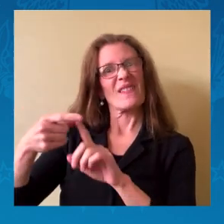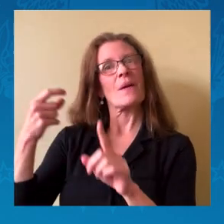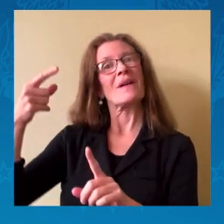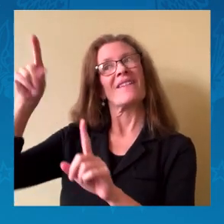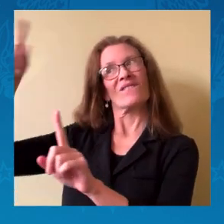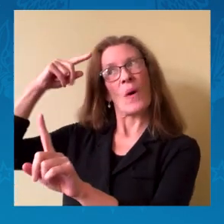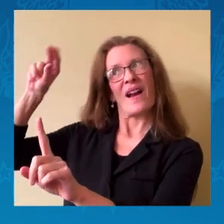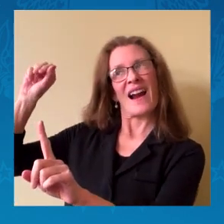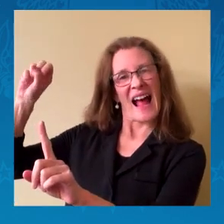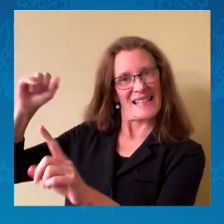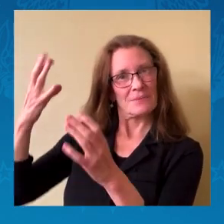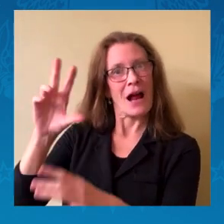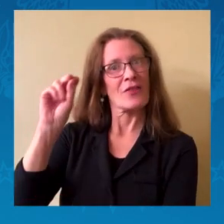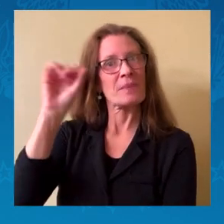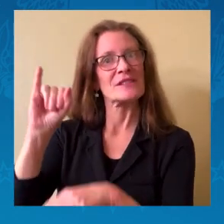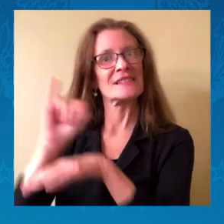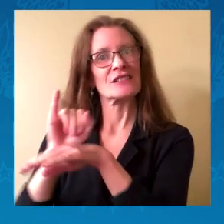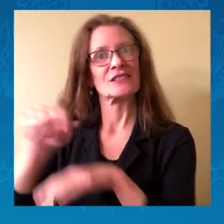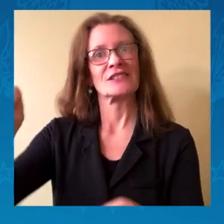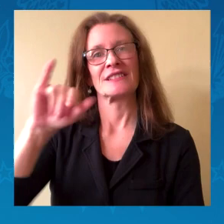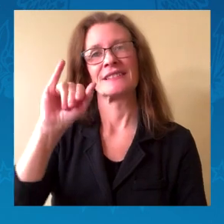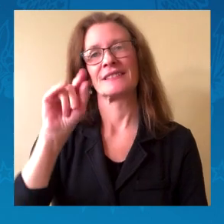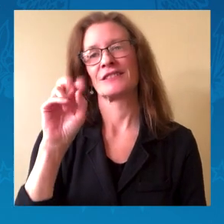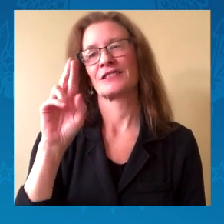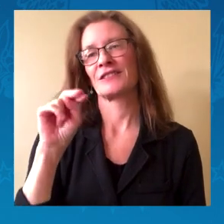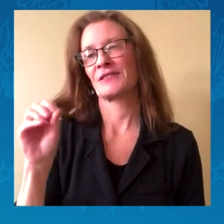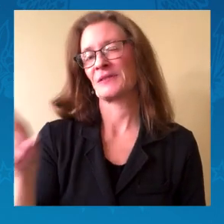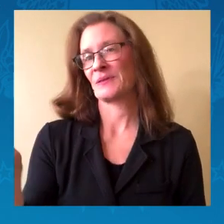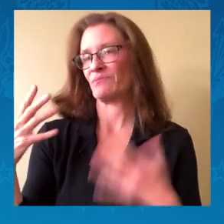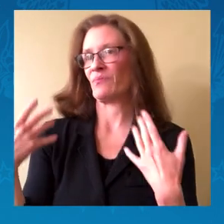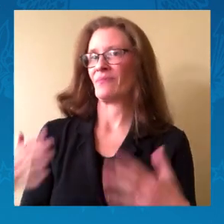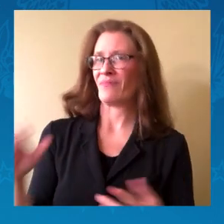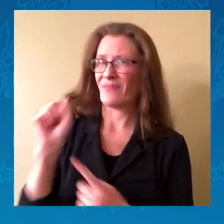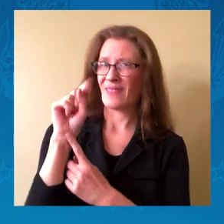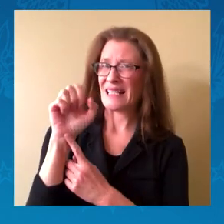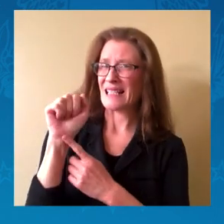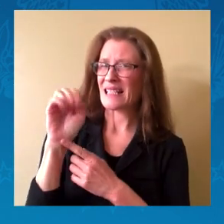STEM is so important, and it is not only a direct cause,